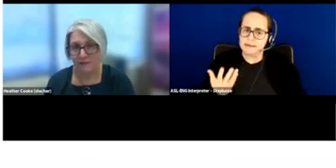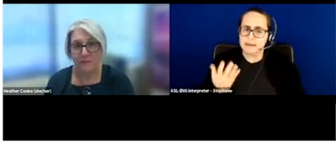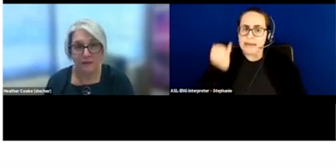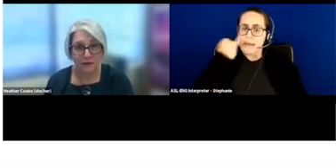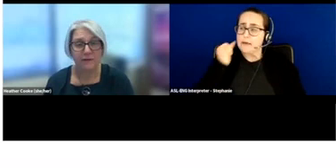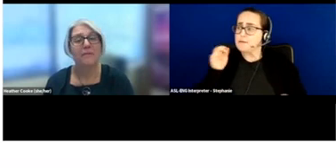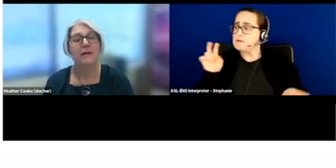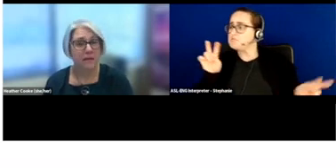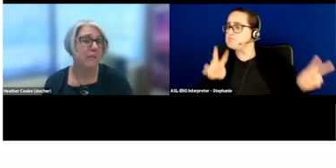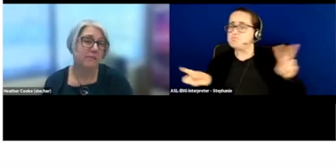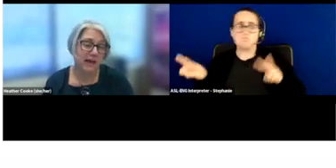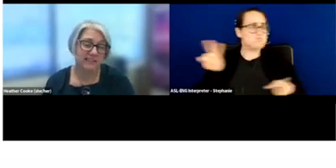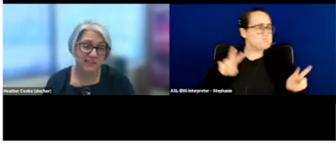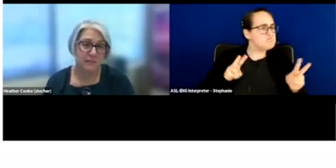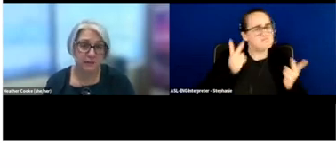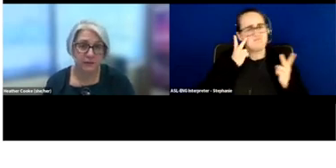the mirror because it might actually be.